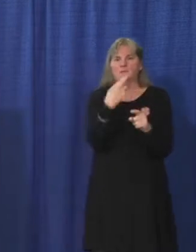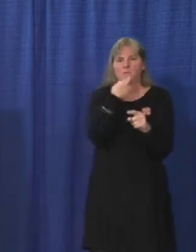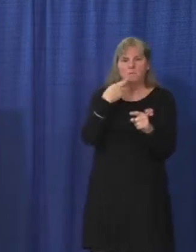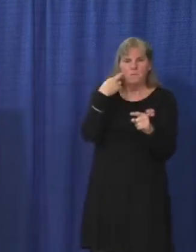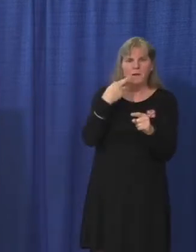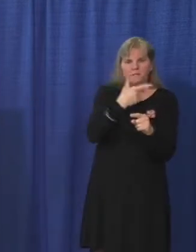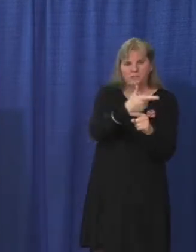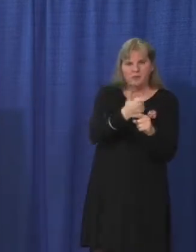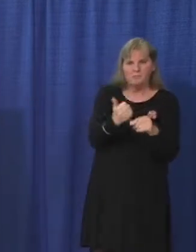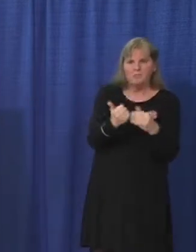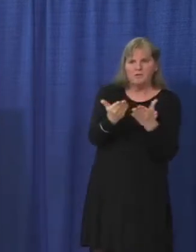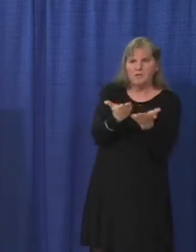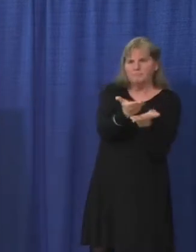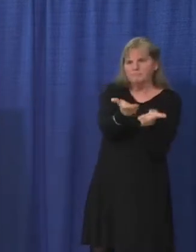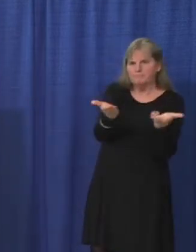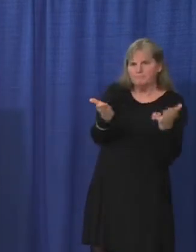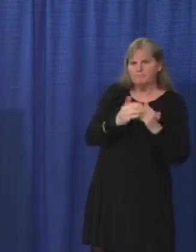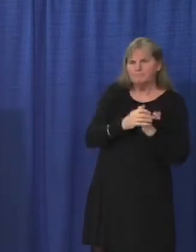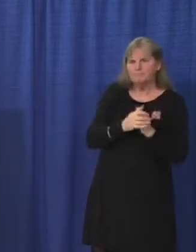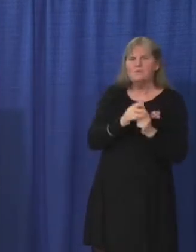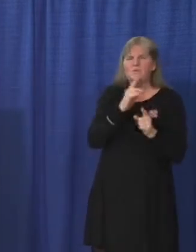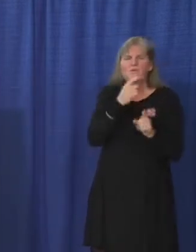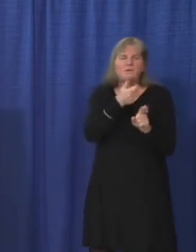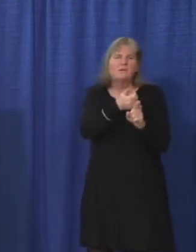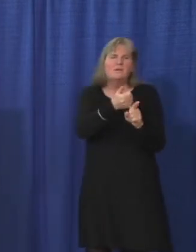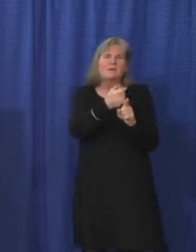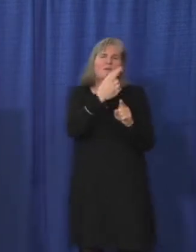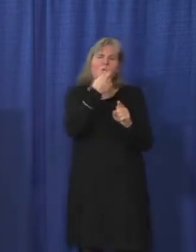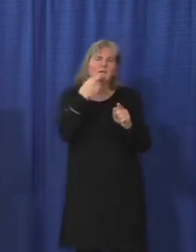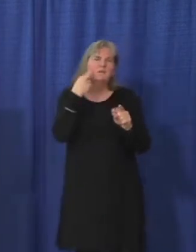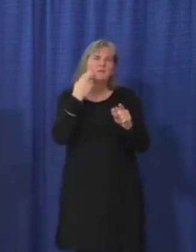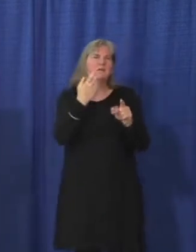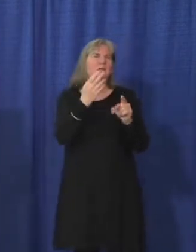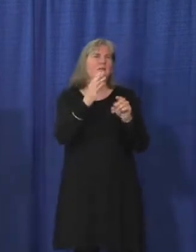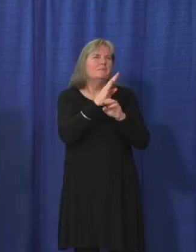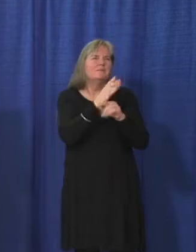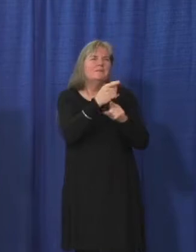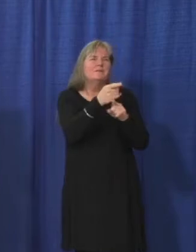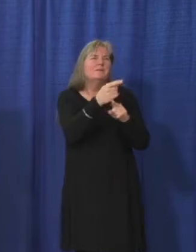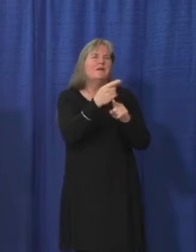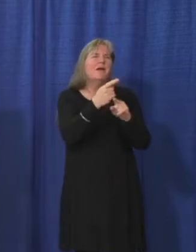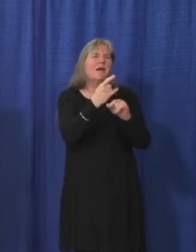so they can have a better sense of the bottom line in trying to